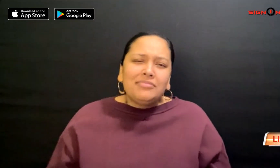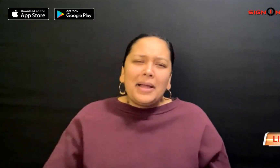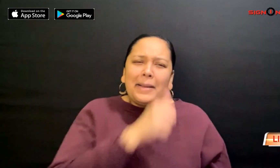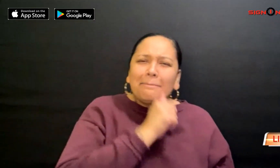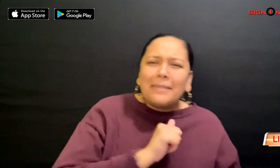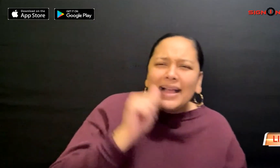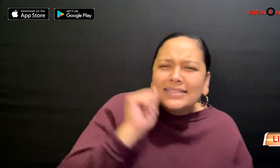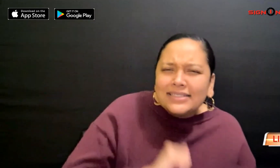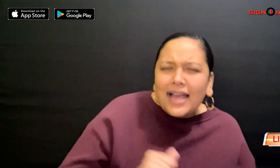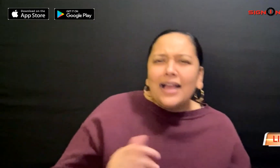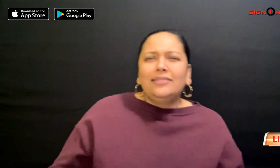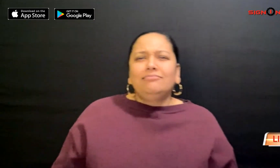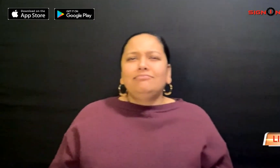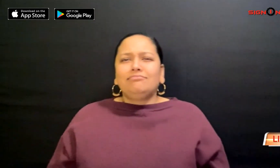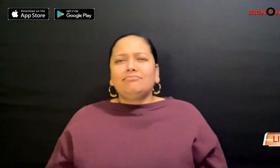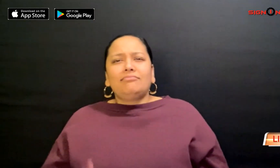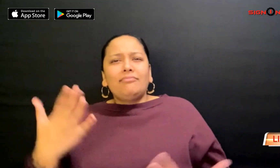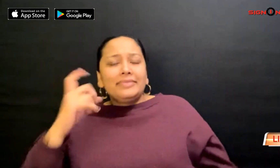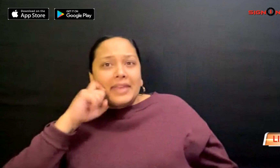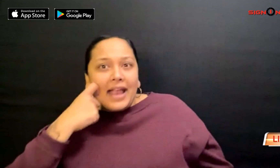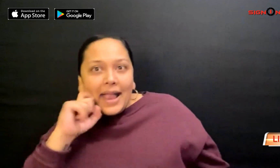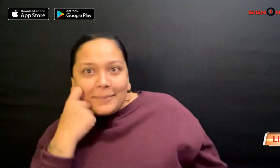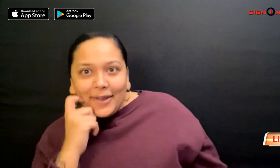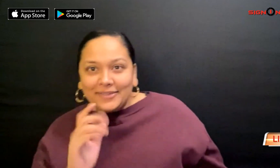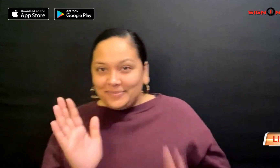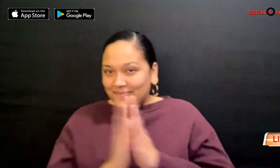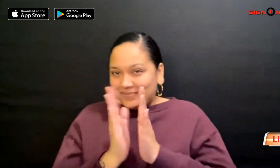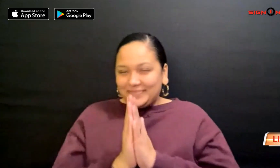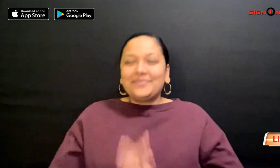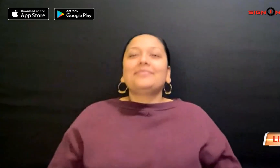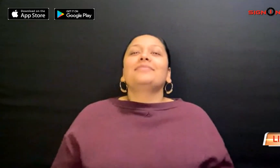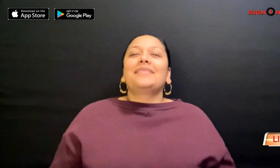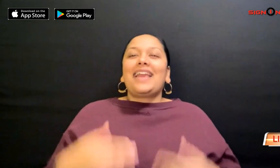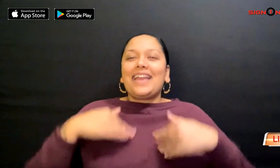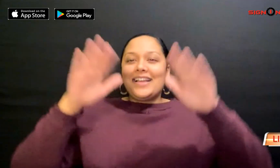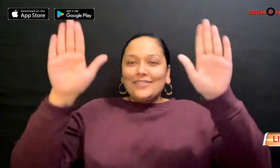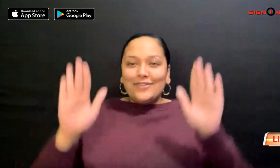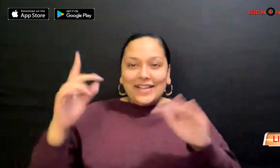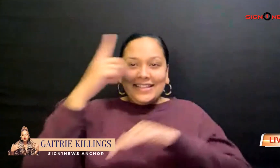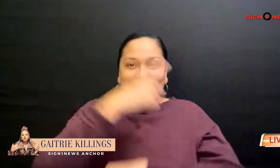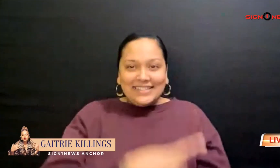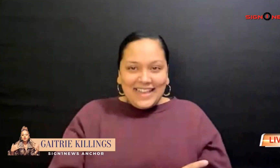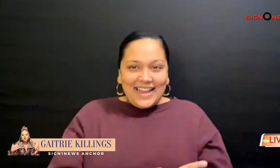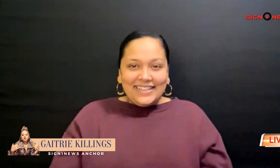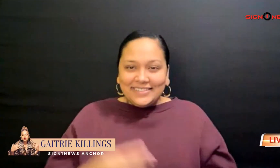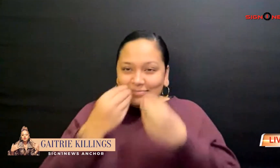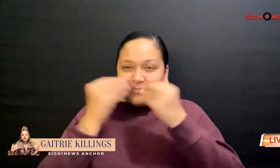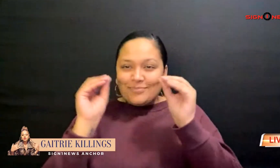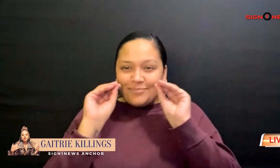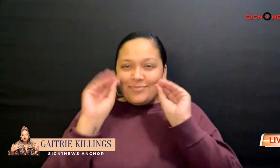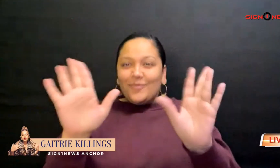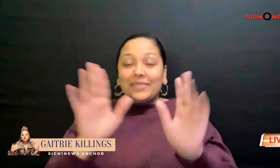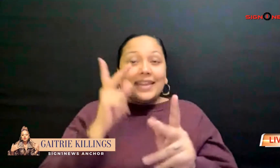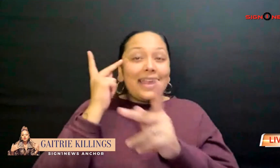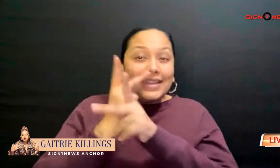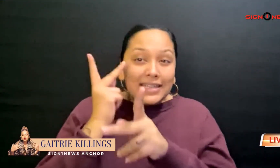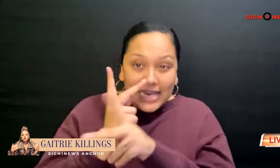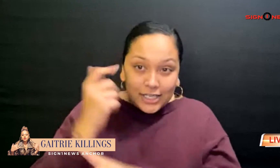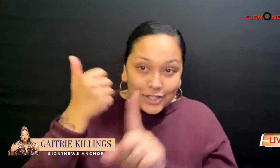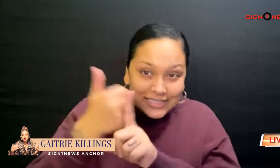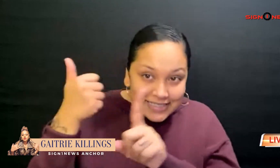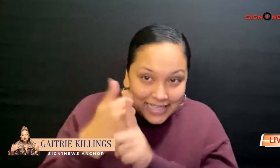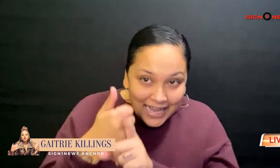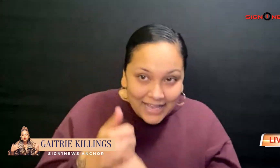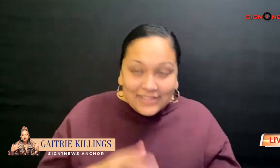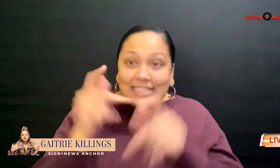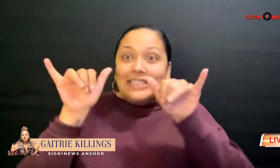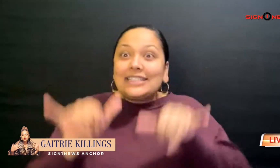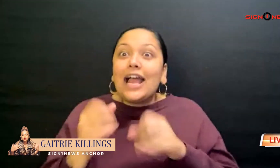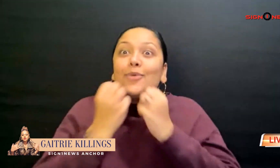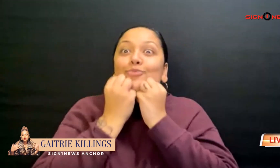Amazon and Apple TV have a great day take care of yourself and stay warm